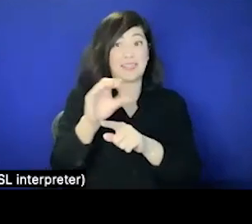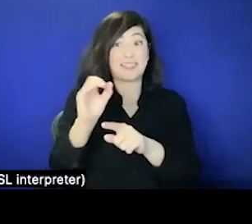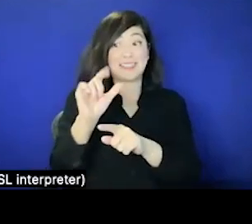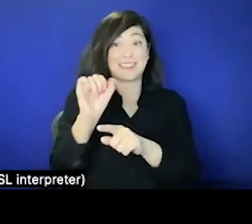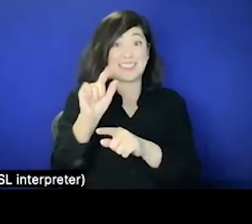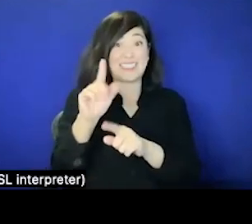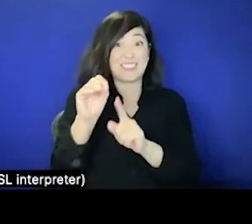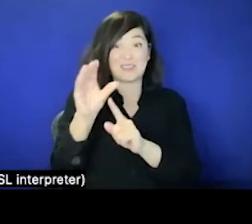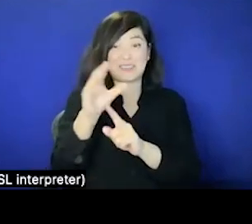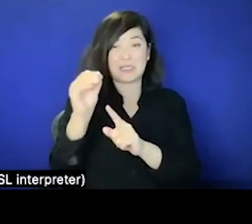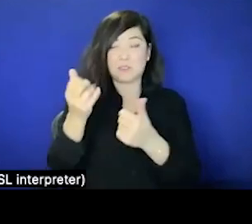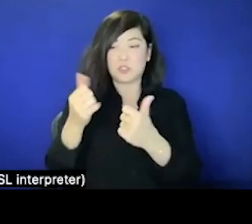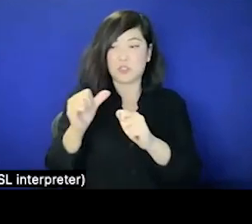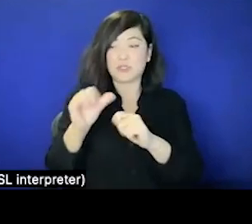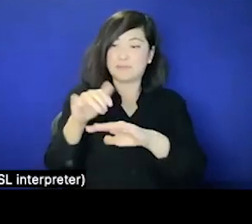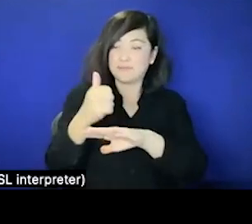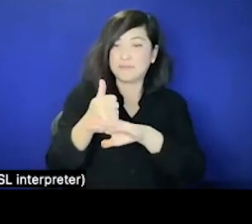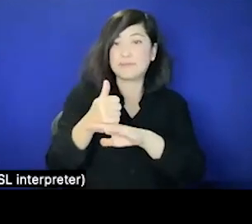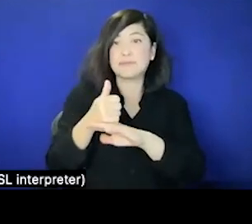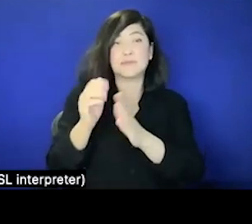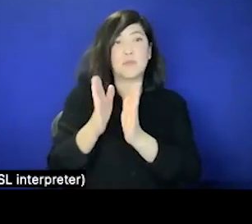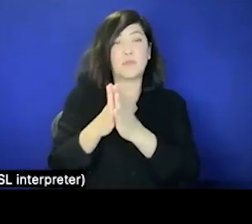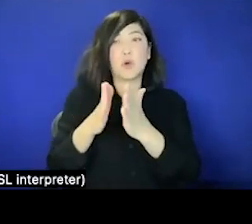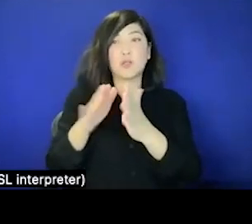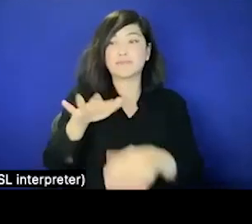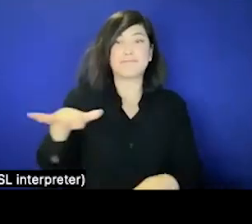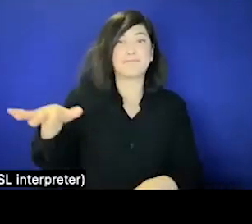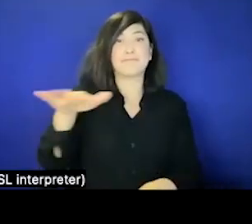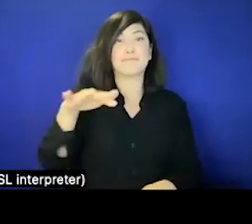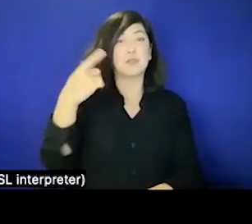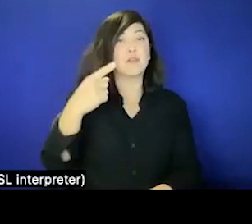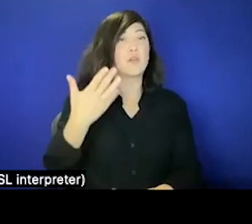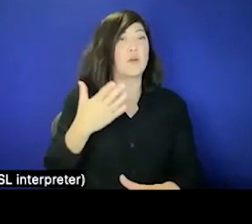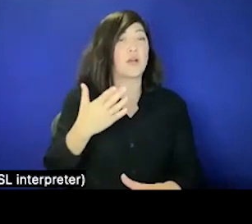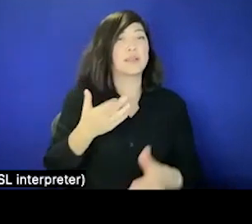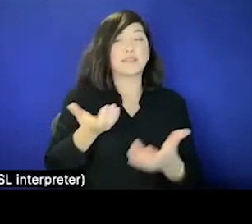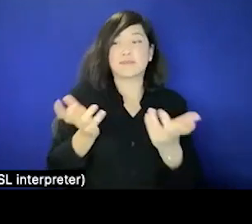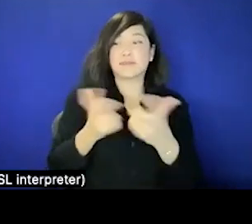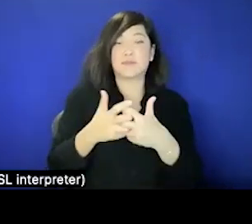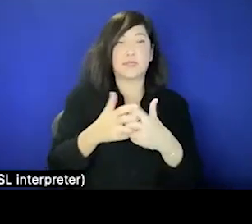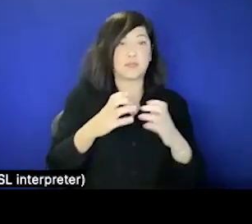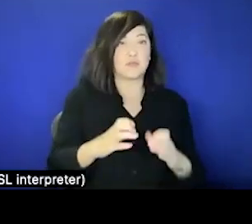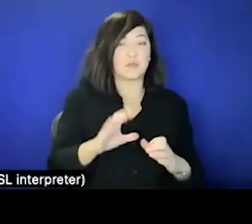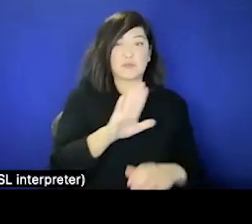create books based upon consumer demand. This is not necessarily a recommendation for taking